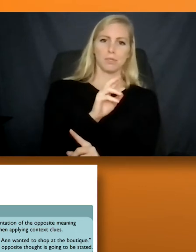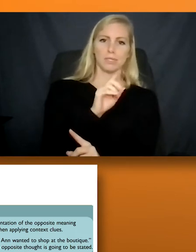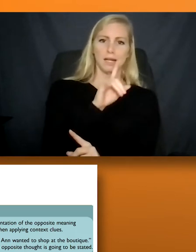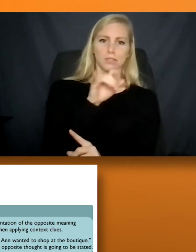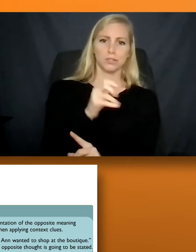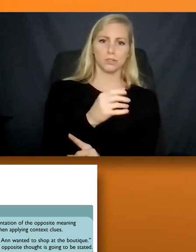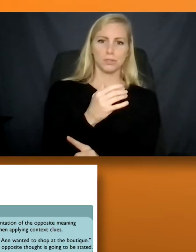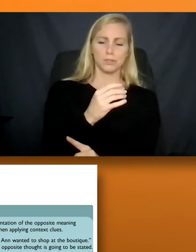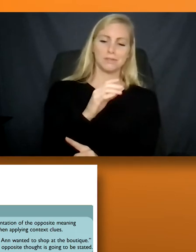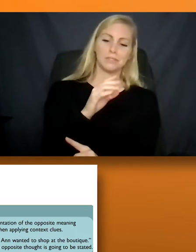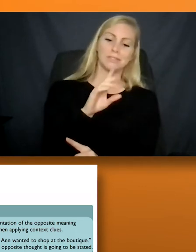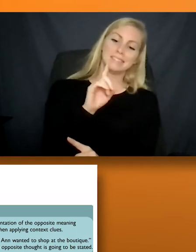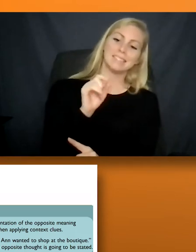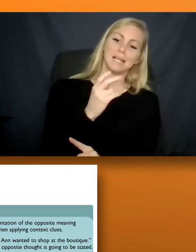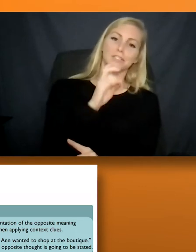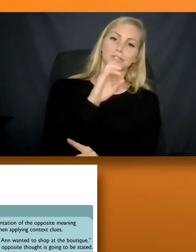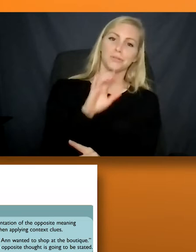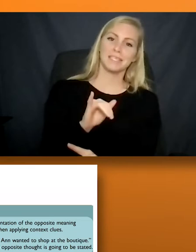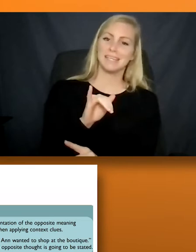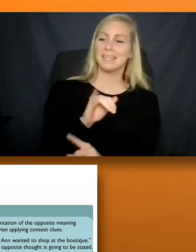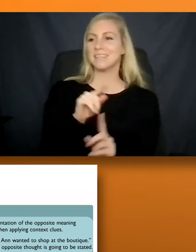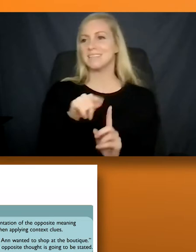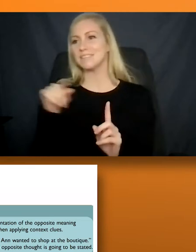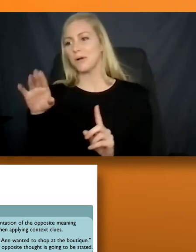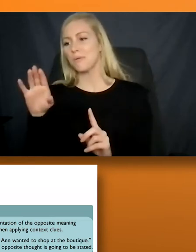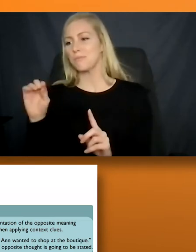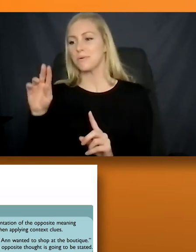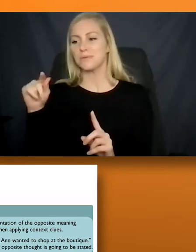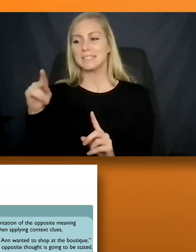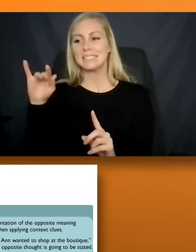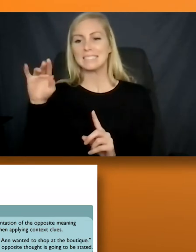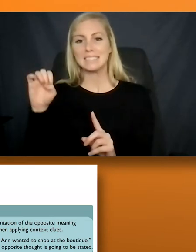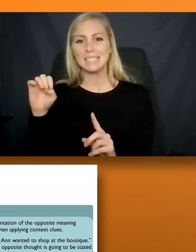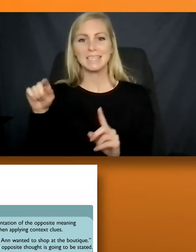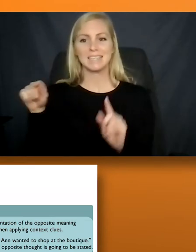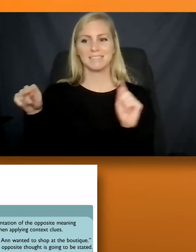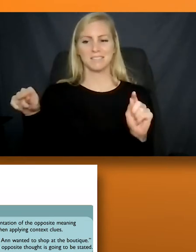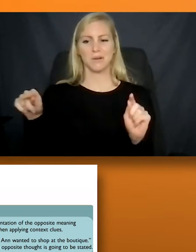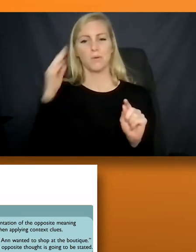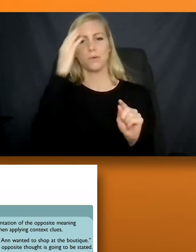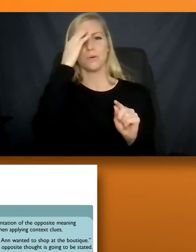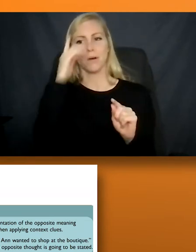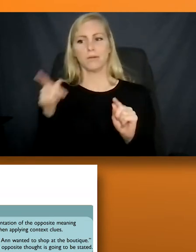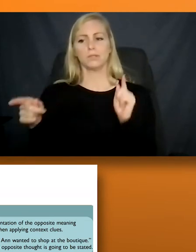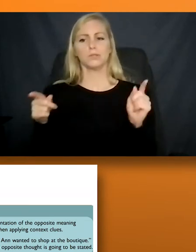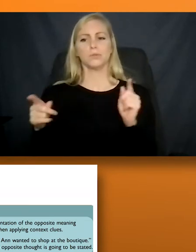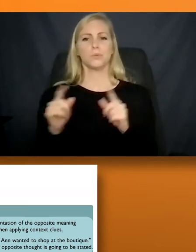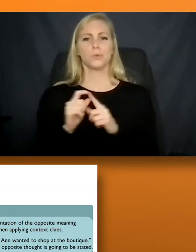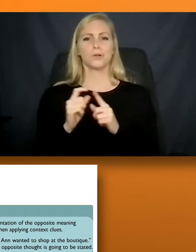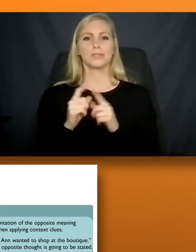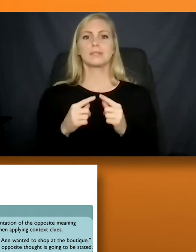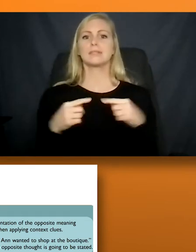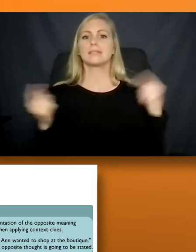it would give you an idea of what haberdashery is. Now understand, a lot of times our kids are going to be struggling at vocabulary level,